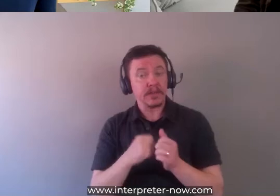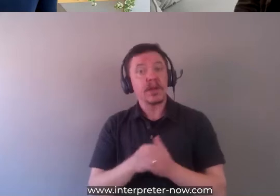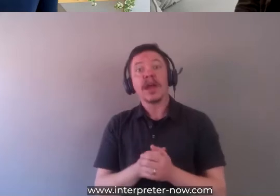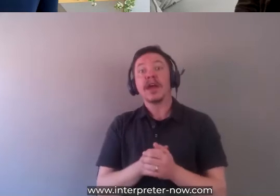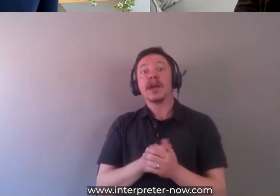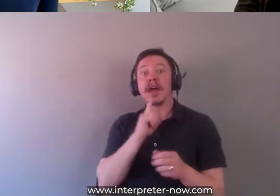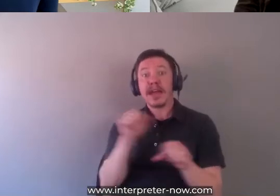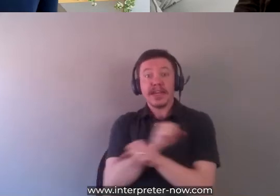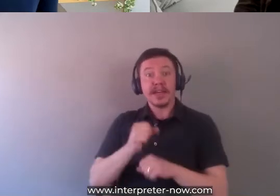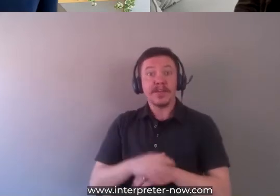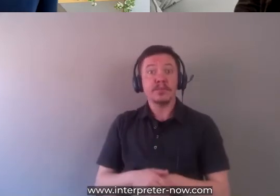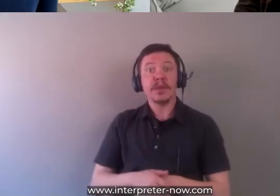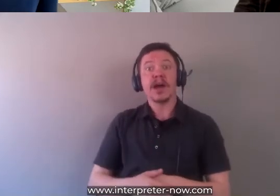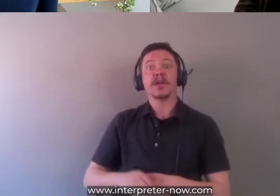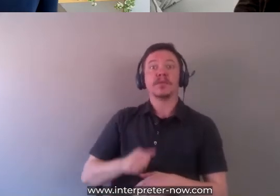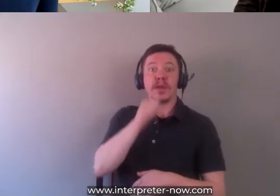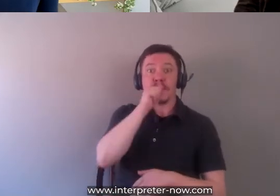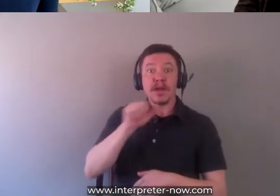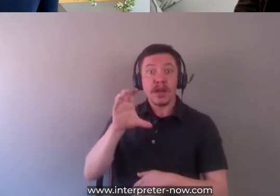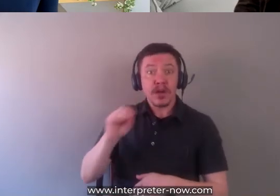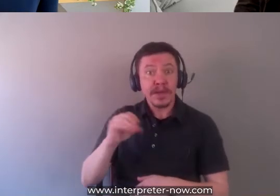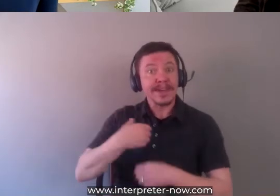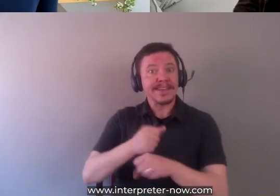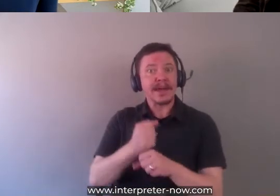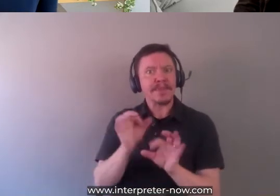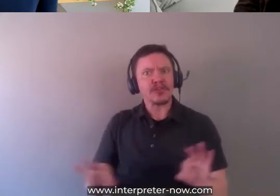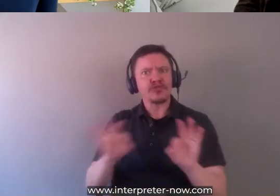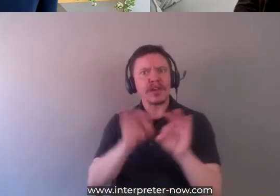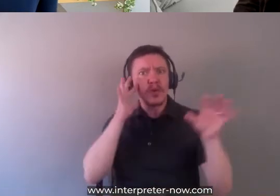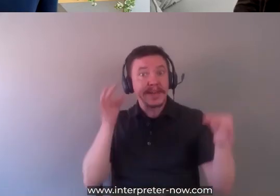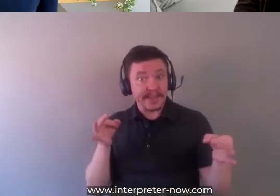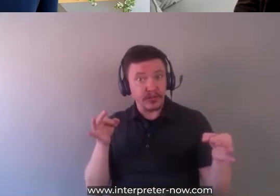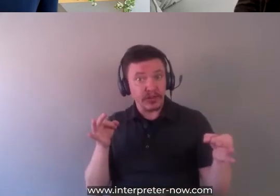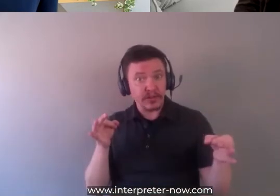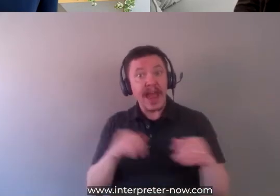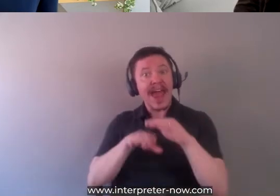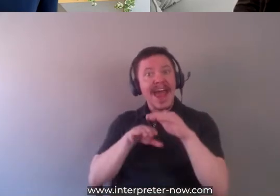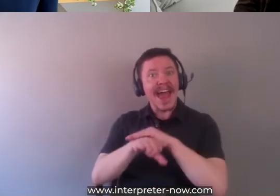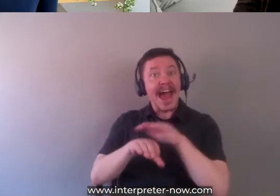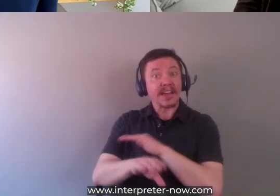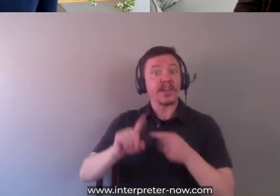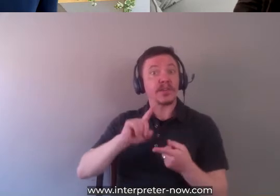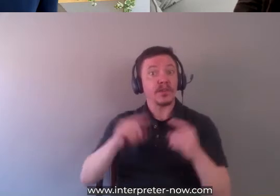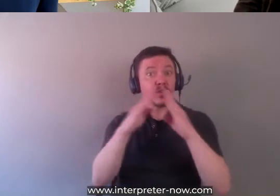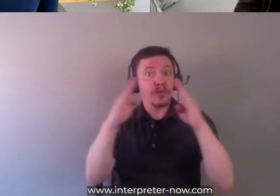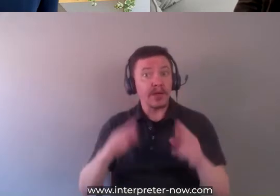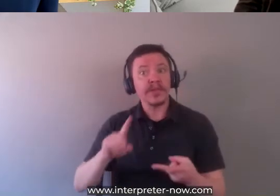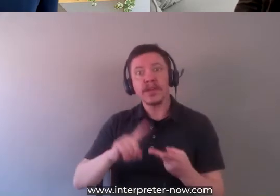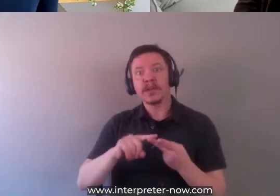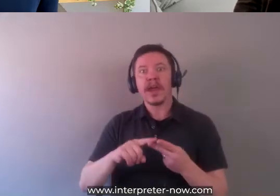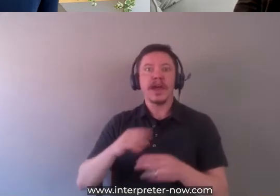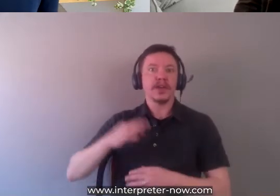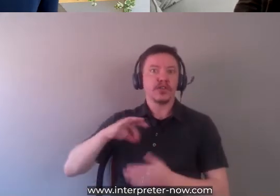private companies that make critical decisions like access to housing and credit.